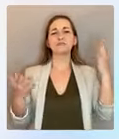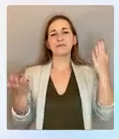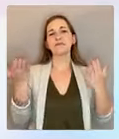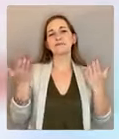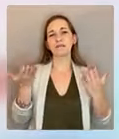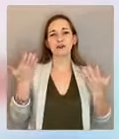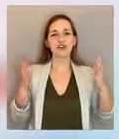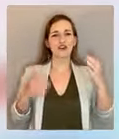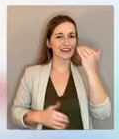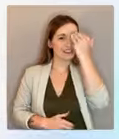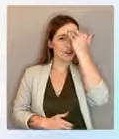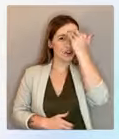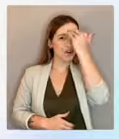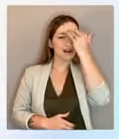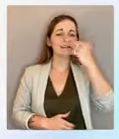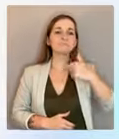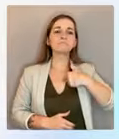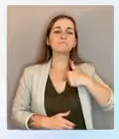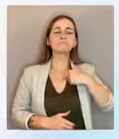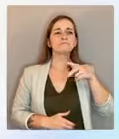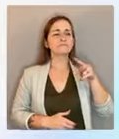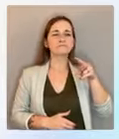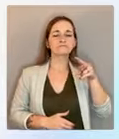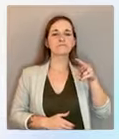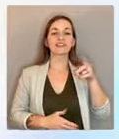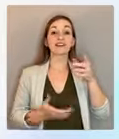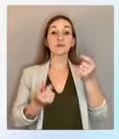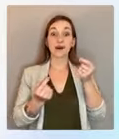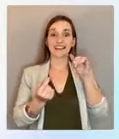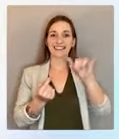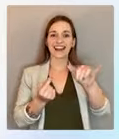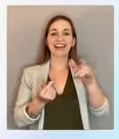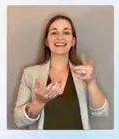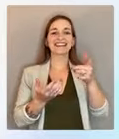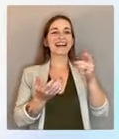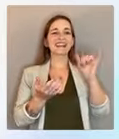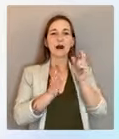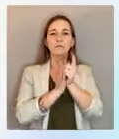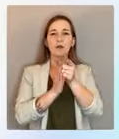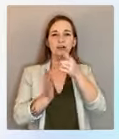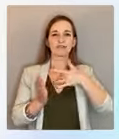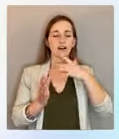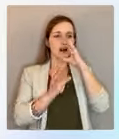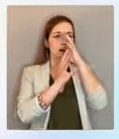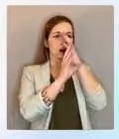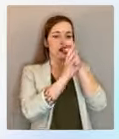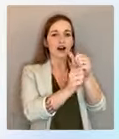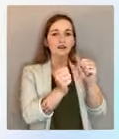are probably familiar with. The way I like to think about it is it's the moment where you're completely absorbed by a sport.